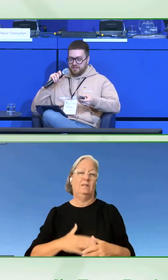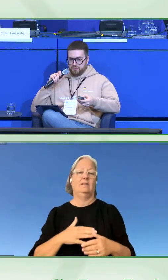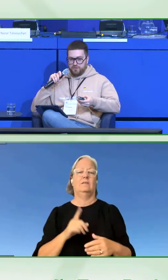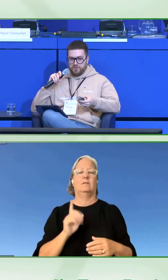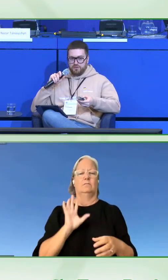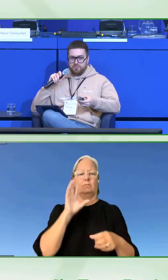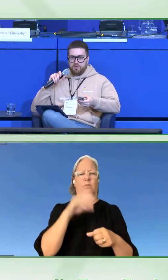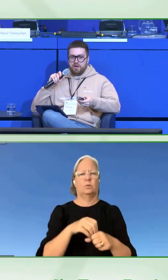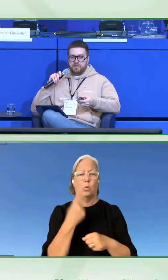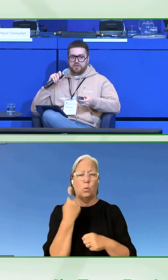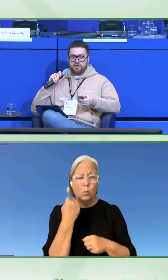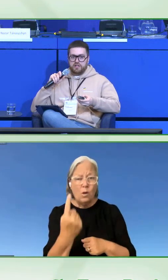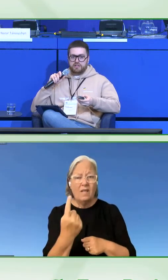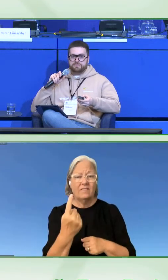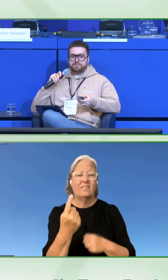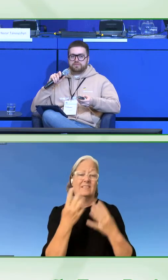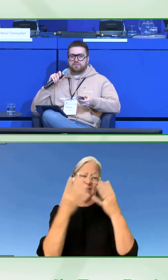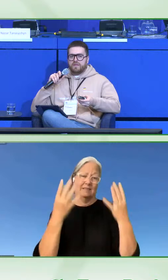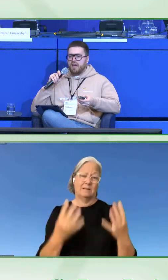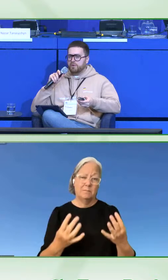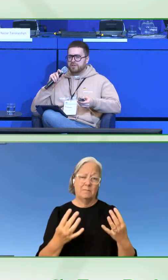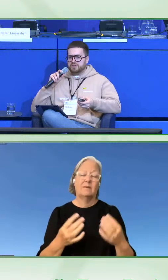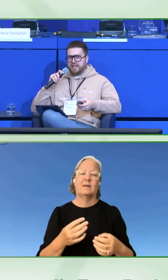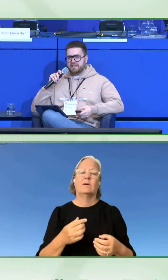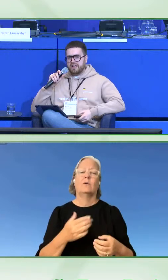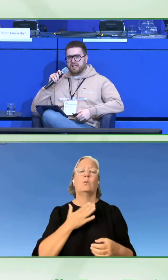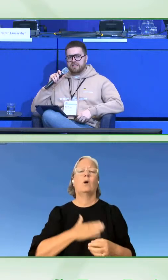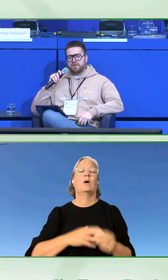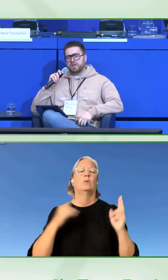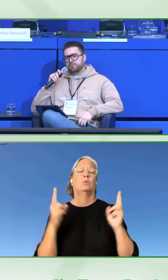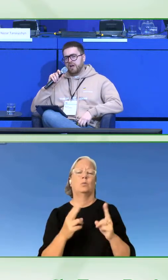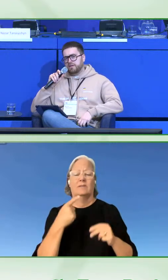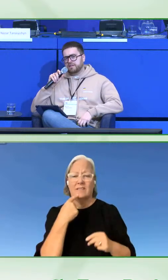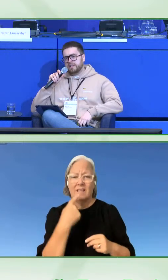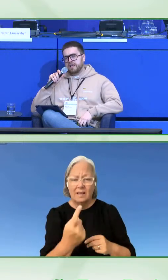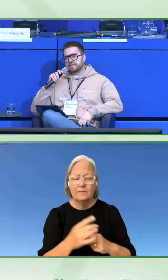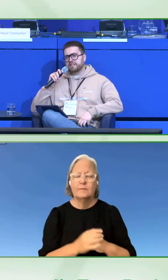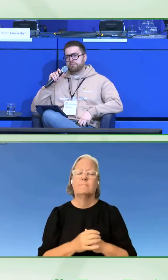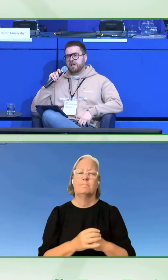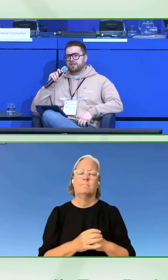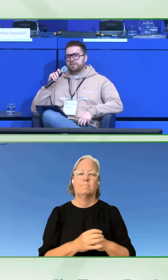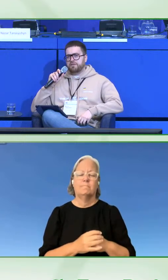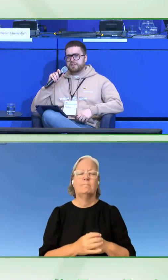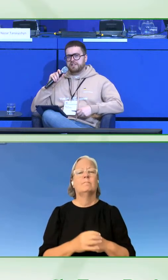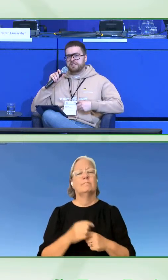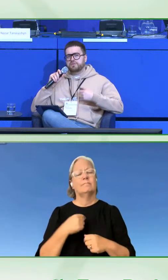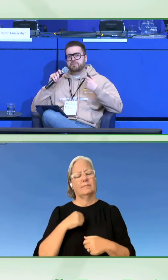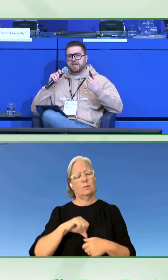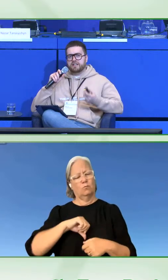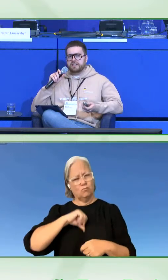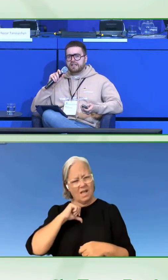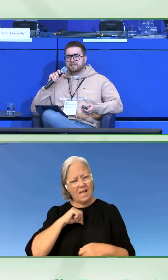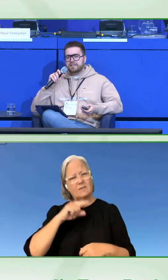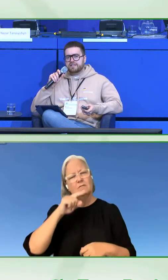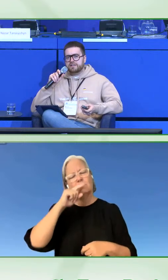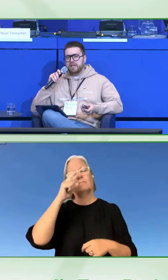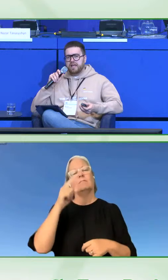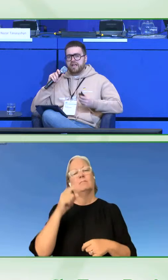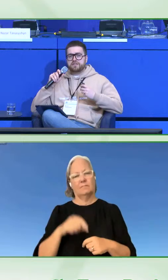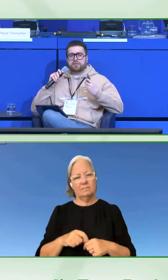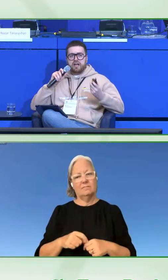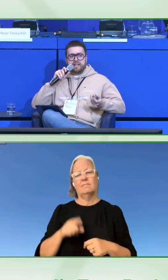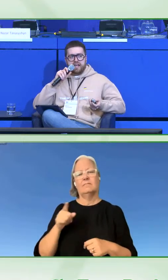Just to describe their utilisation of this more, the electronic or digital system mechanism,